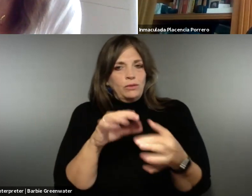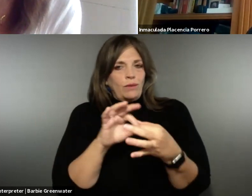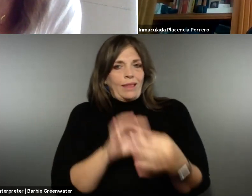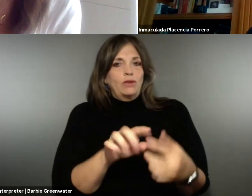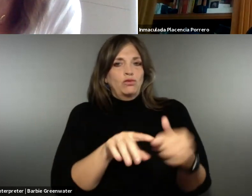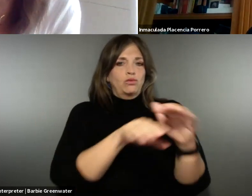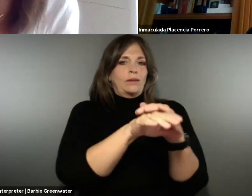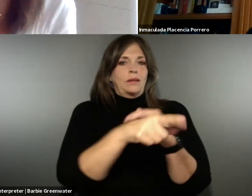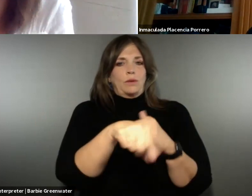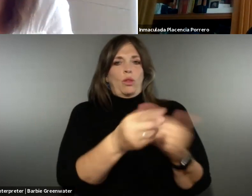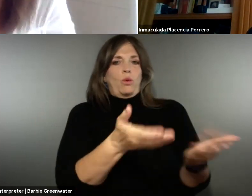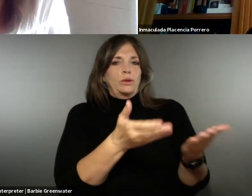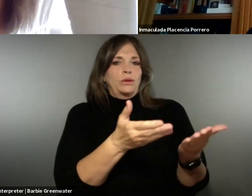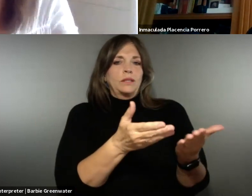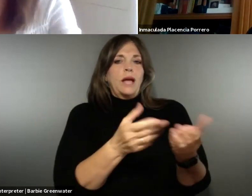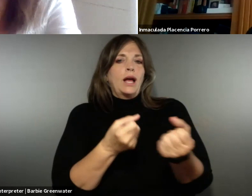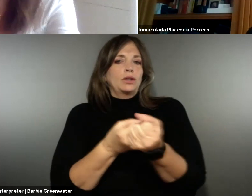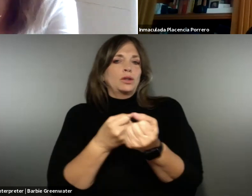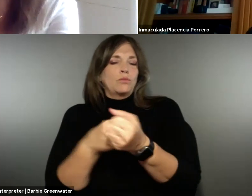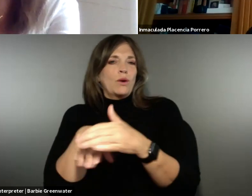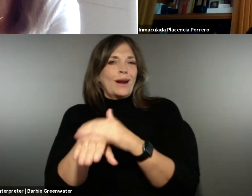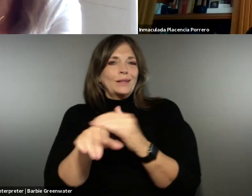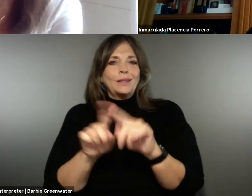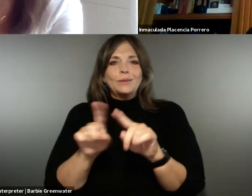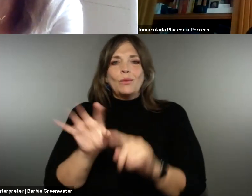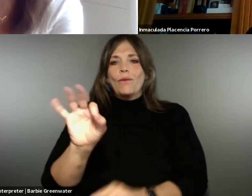the services and supporting accessible formats.